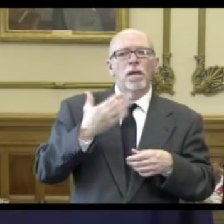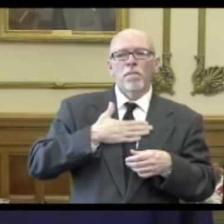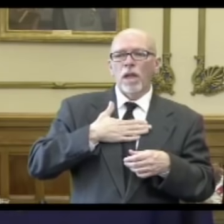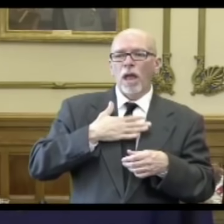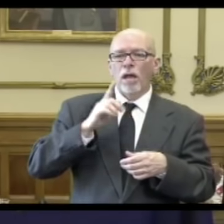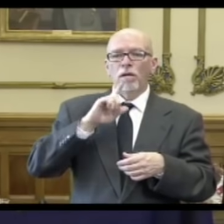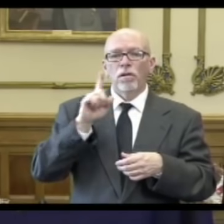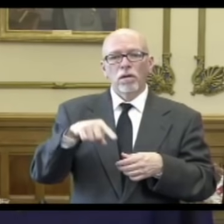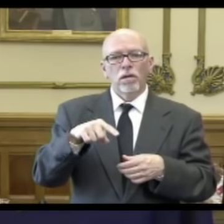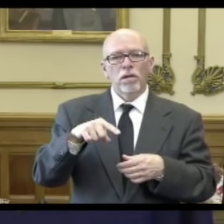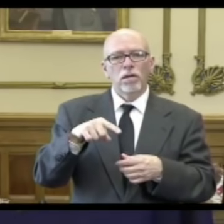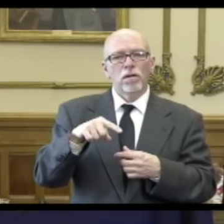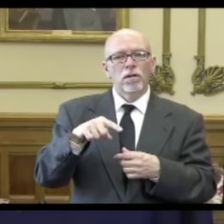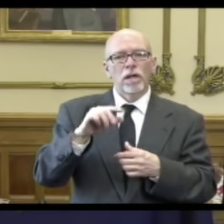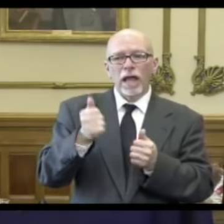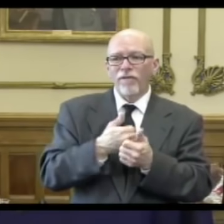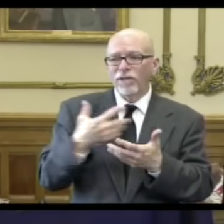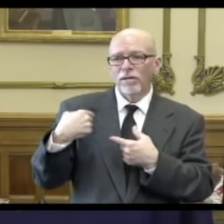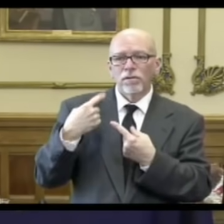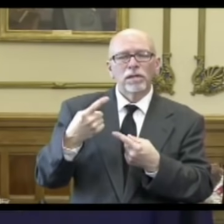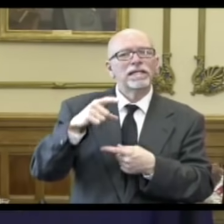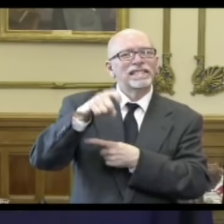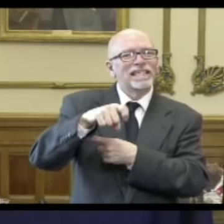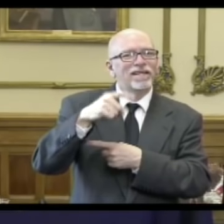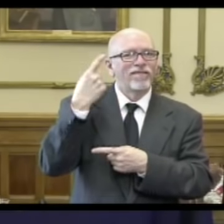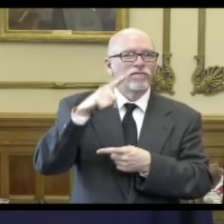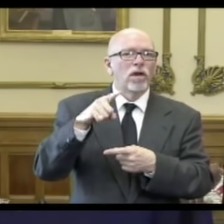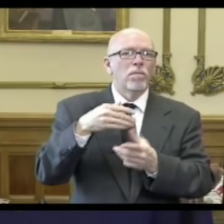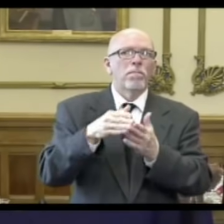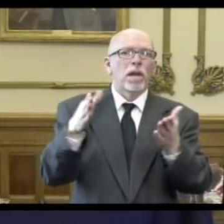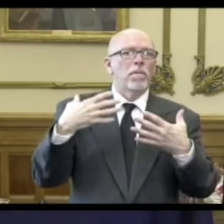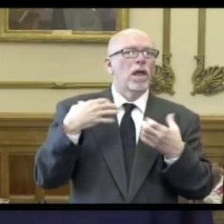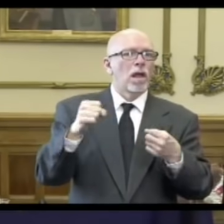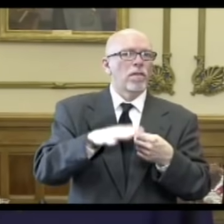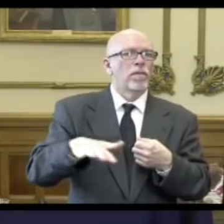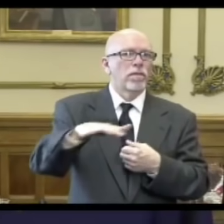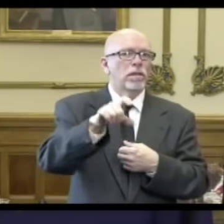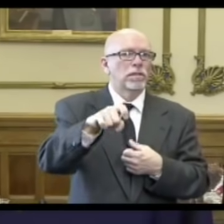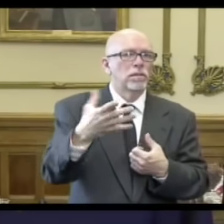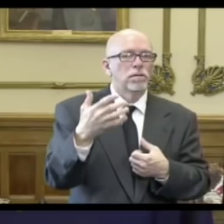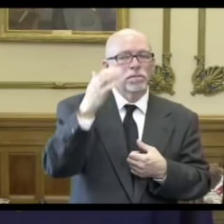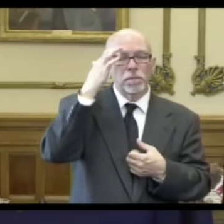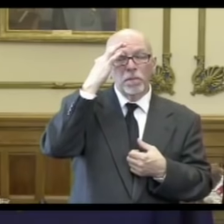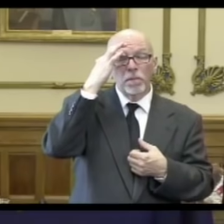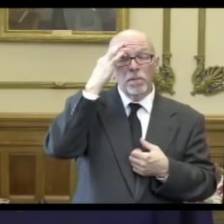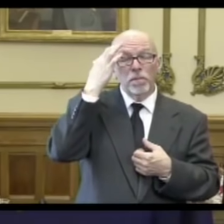I'VE TAKEN HAS BEEN CONSTITUTIONAL AND IT'S OUT OF